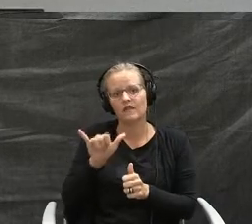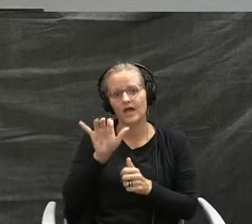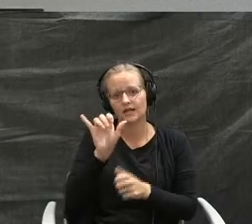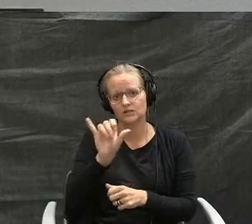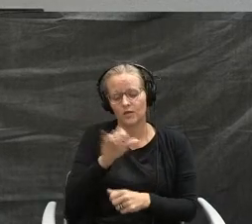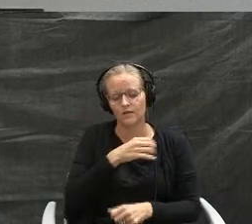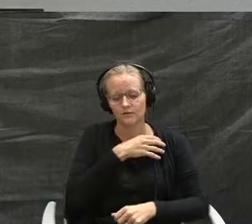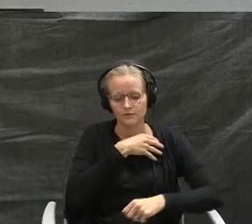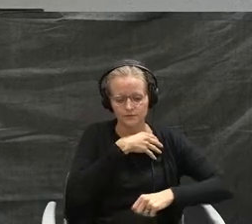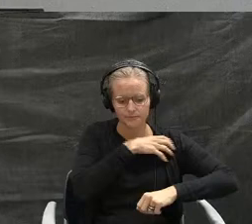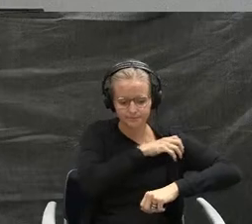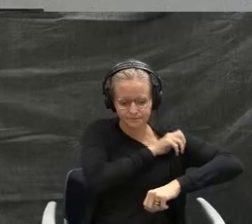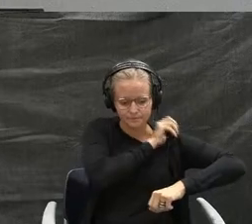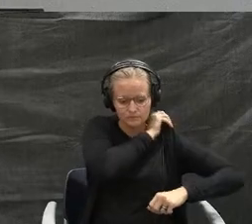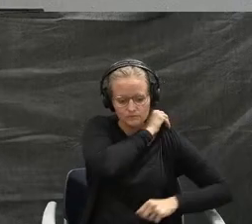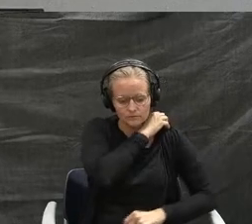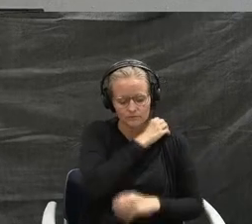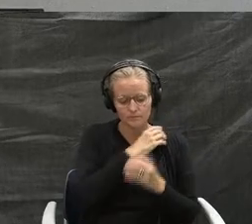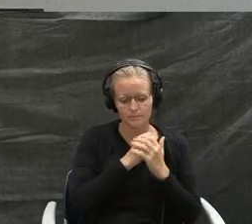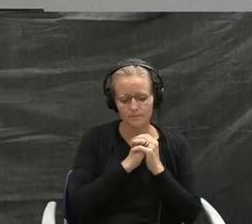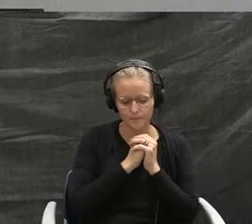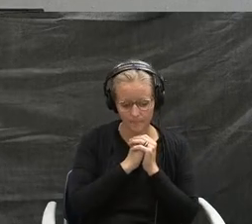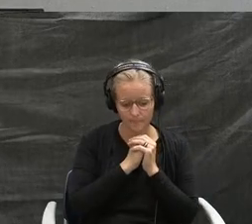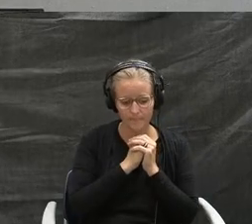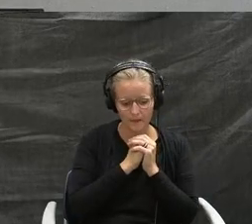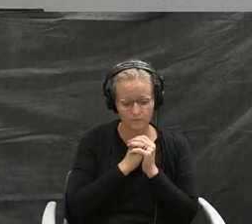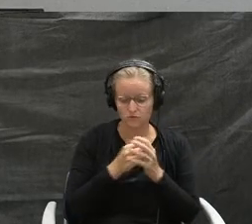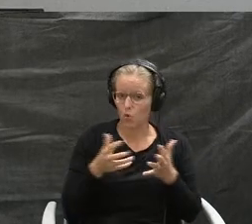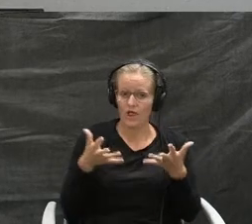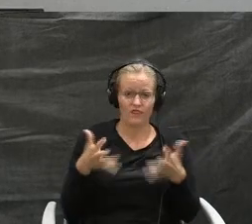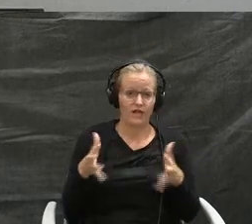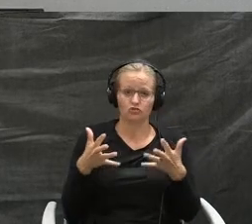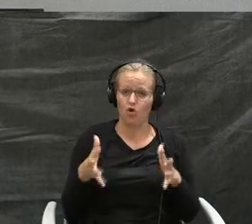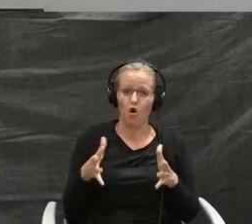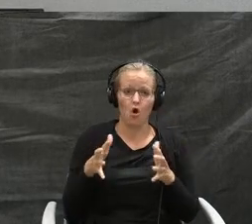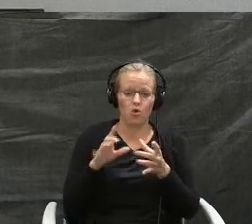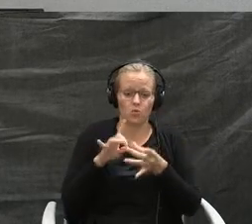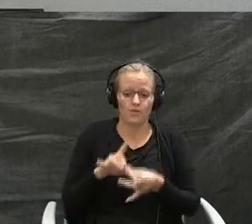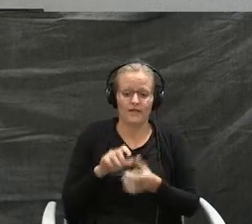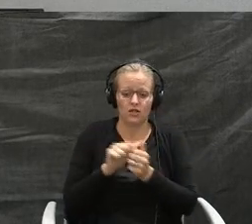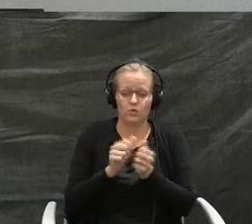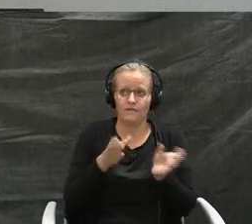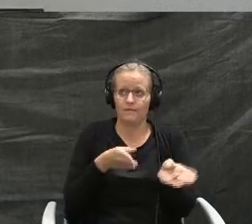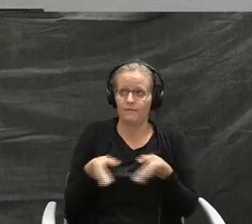want to cover on the plan and prayers or anything else you think we ought to cover.